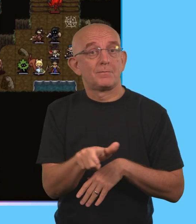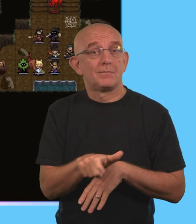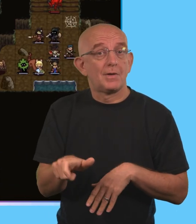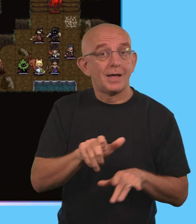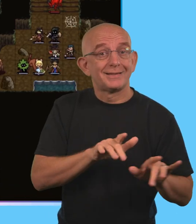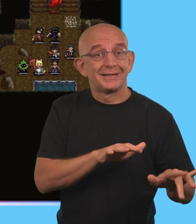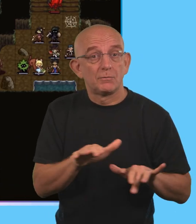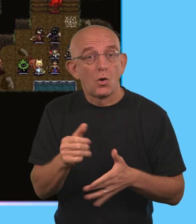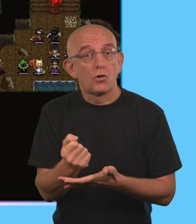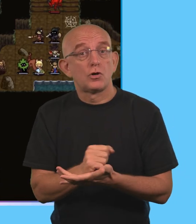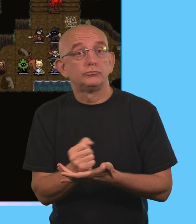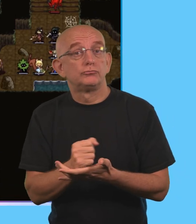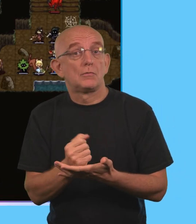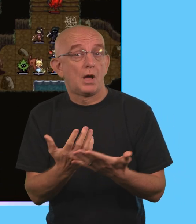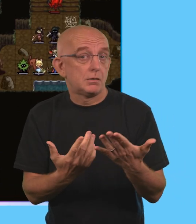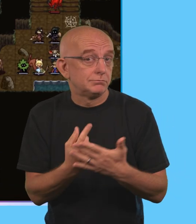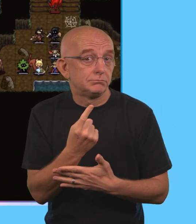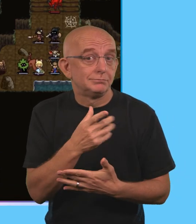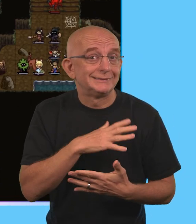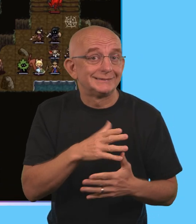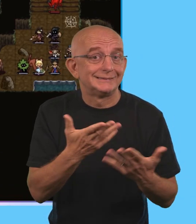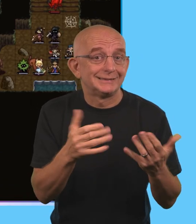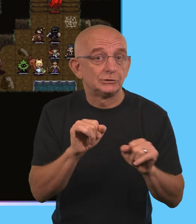a keyboard, or controller if needed.